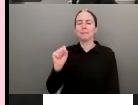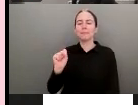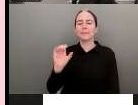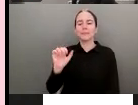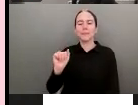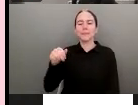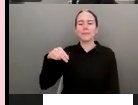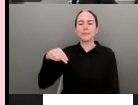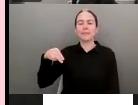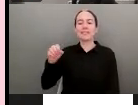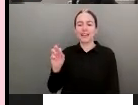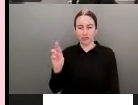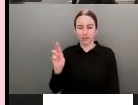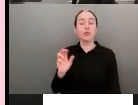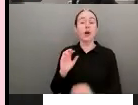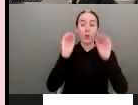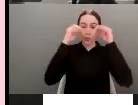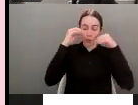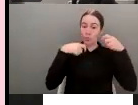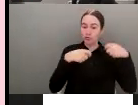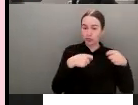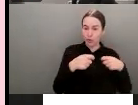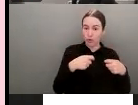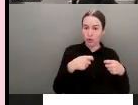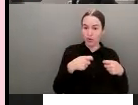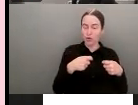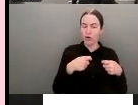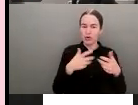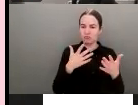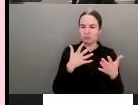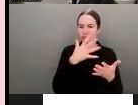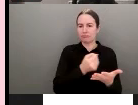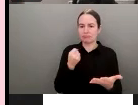so you do not have a development environment limitation, etc.